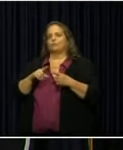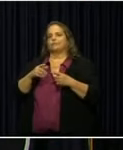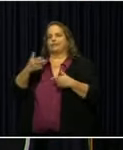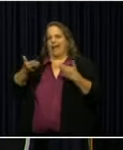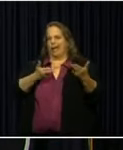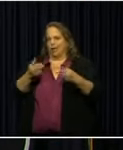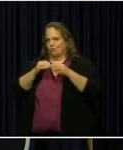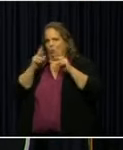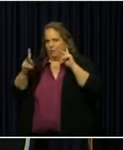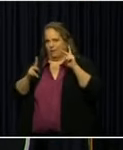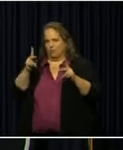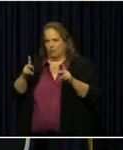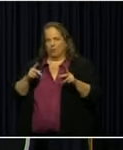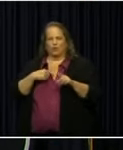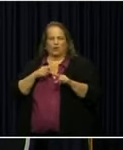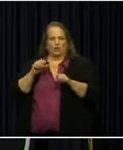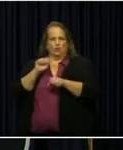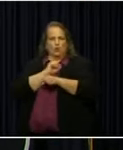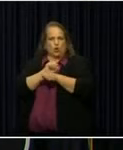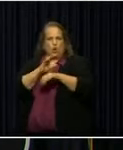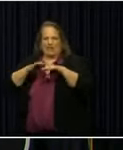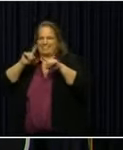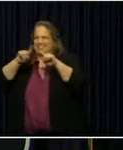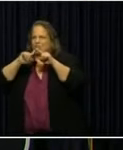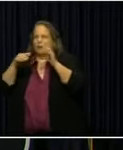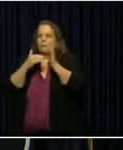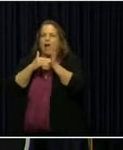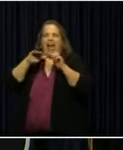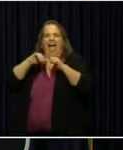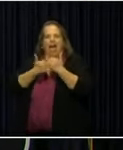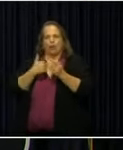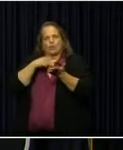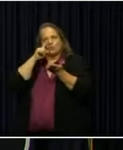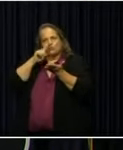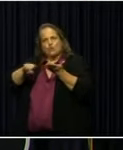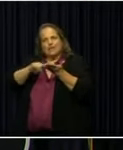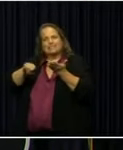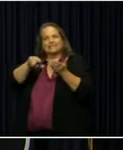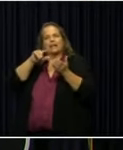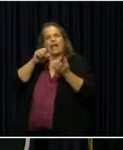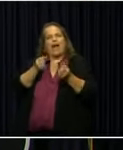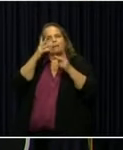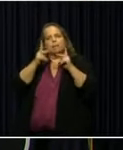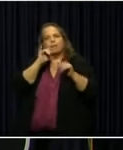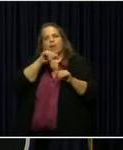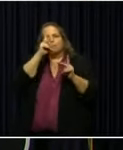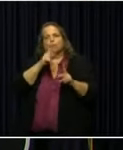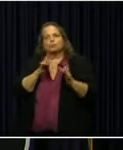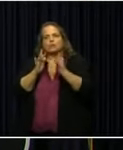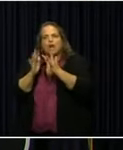NORMAL GOING FORWARD IS NOT NORMAL GOING INTO THIS. AND SO WHEN WE START LIFTING